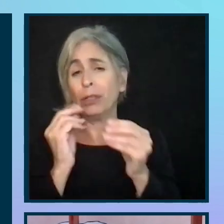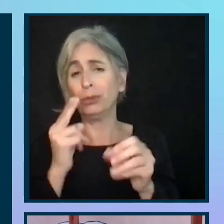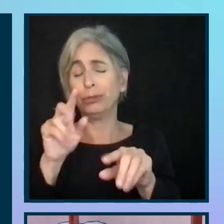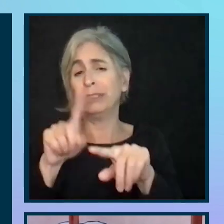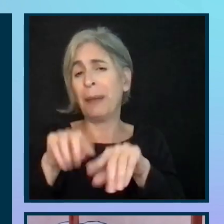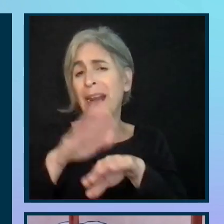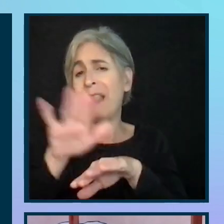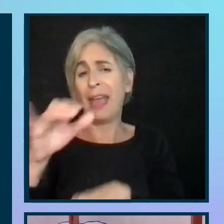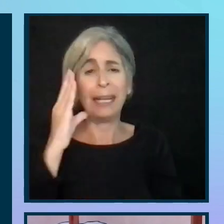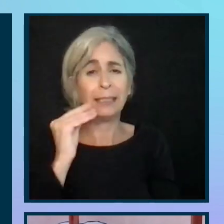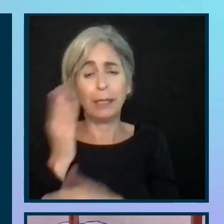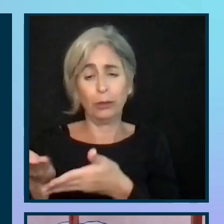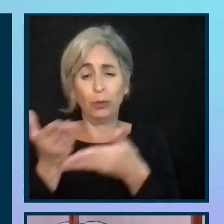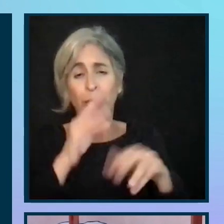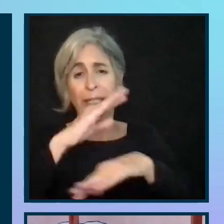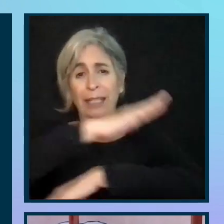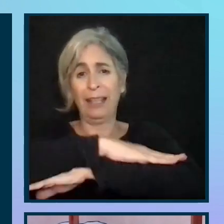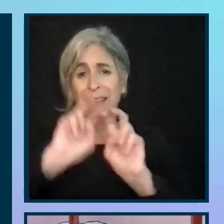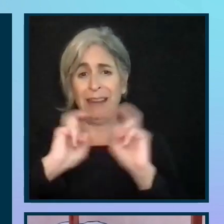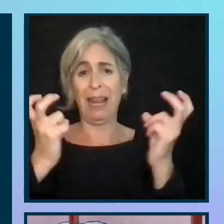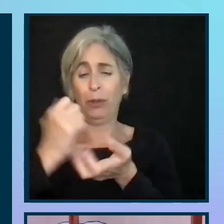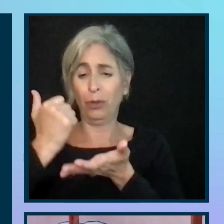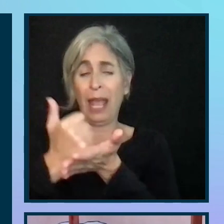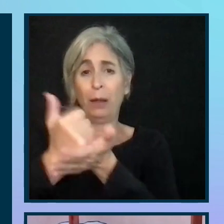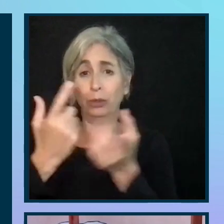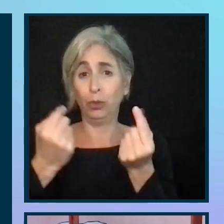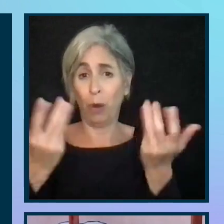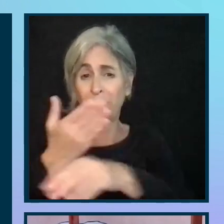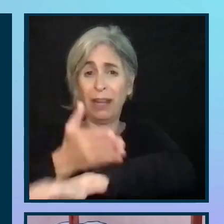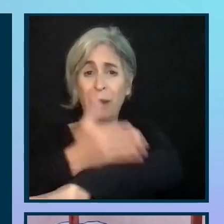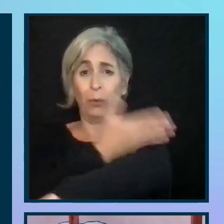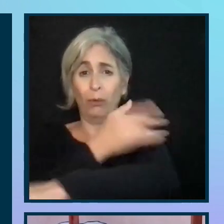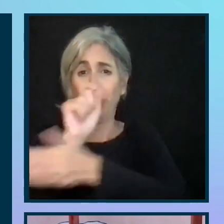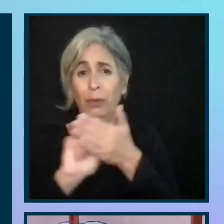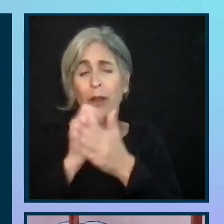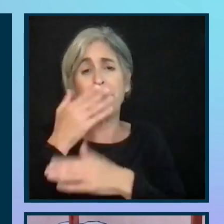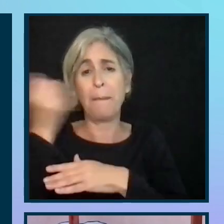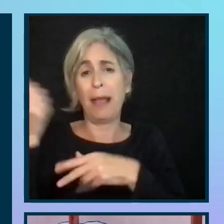and bring that experience to the table to help improve and write better requirements into the future, right?